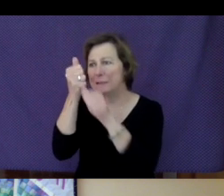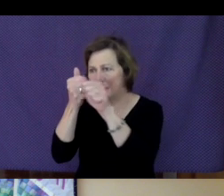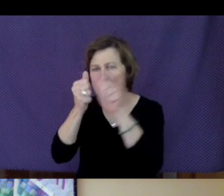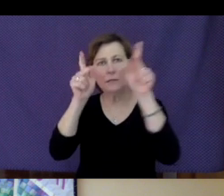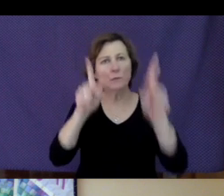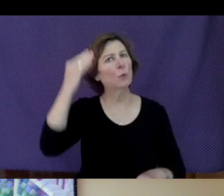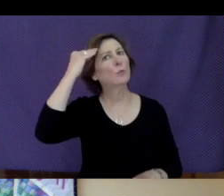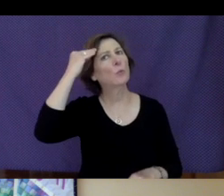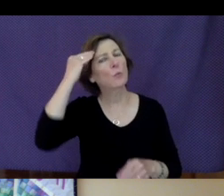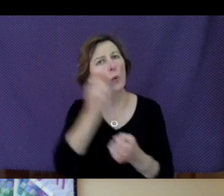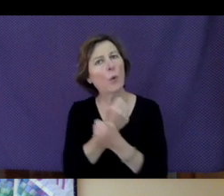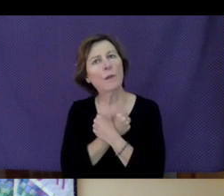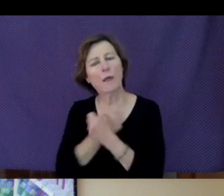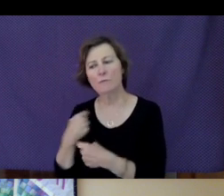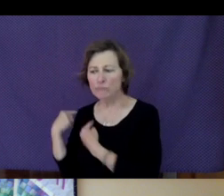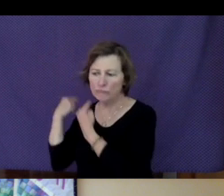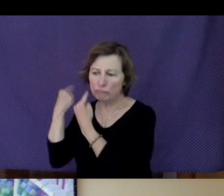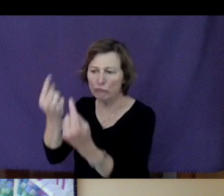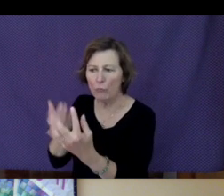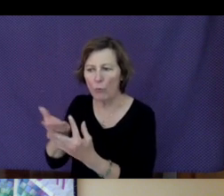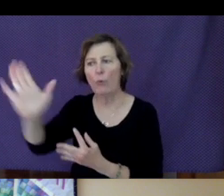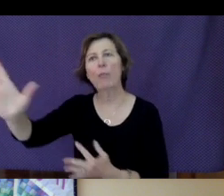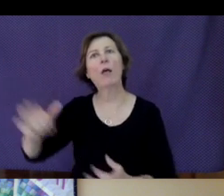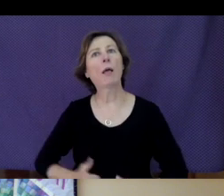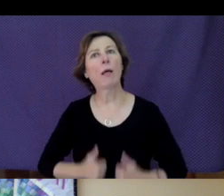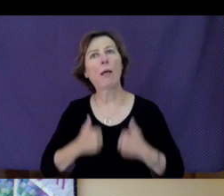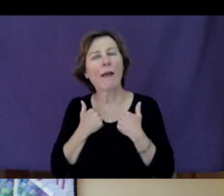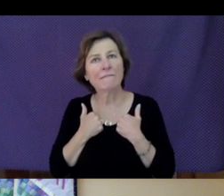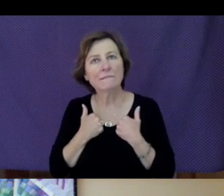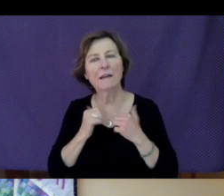How do we embrace and bless each new soul?